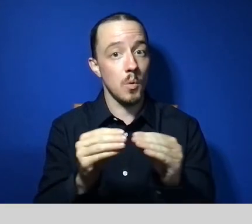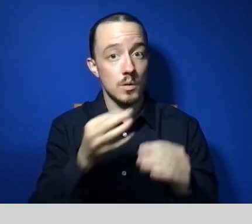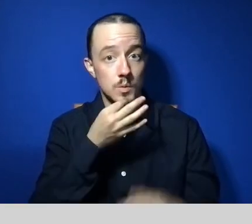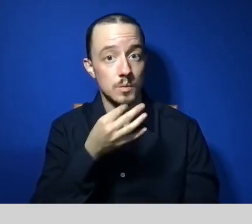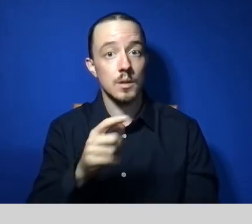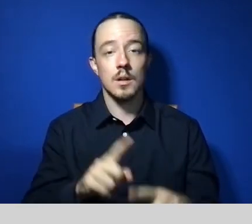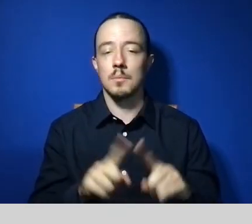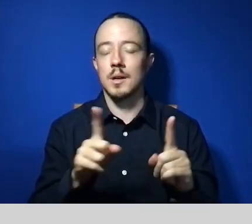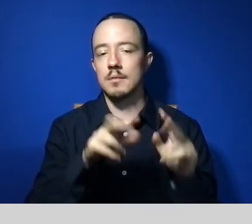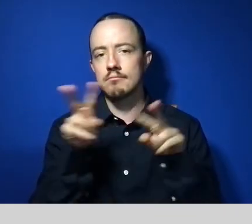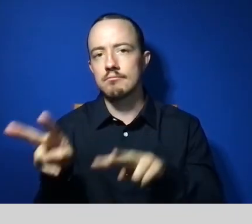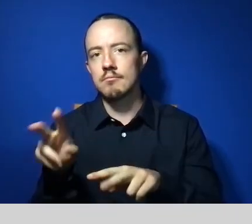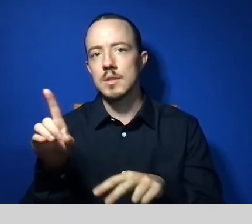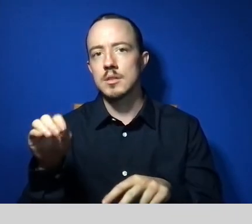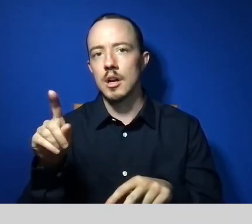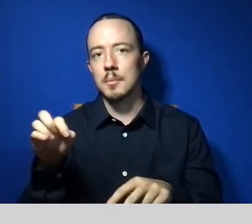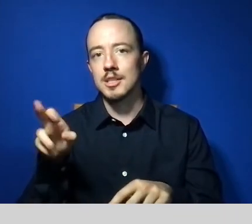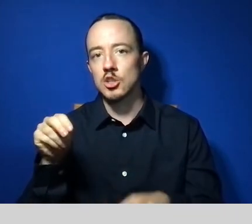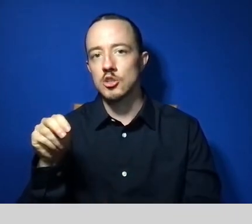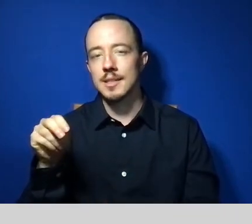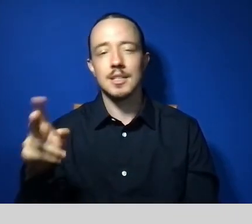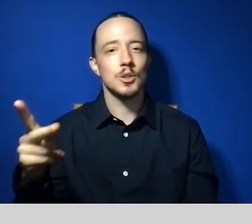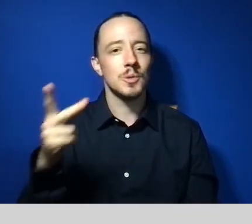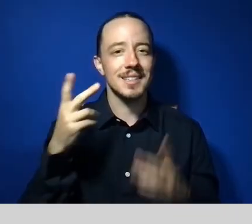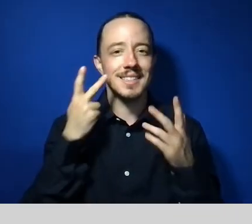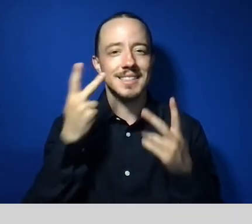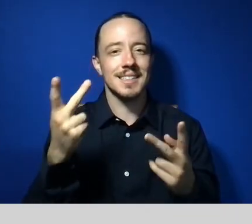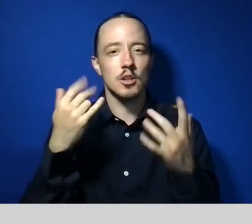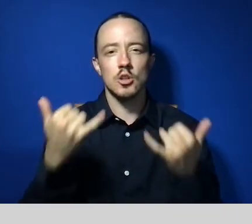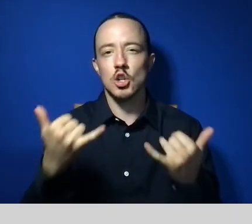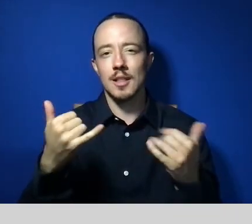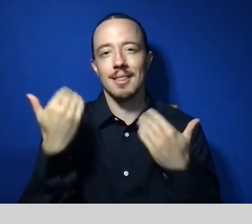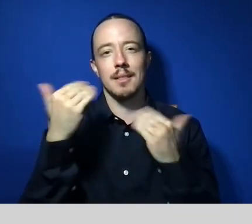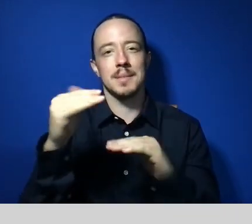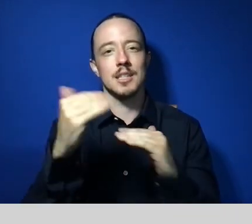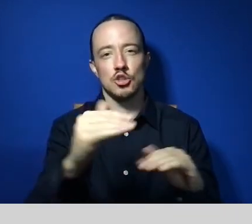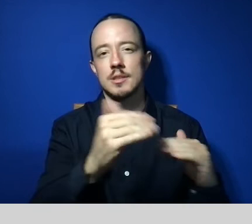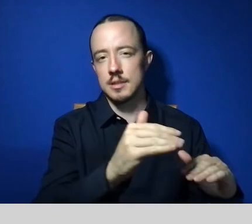And so just to go to the documentation, there are current animation limitations.